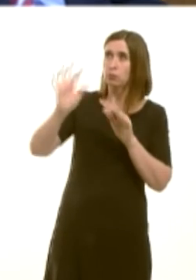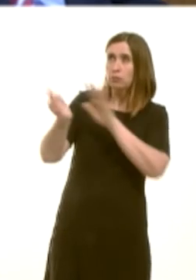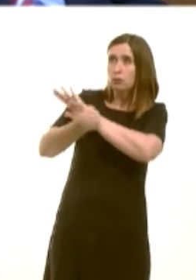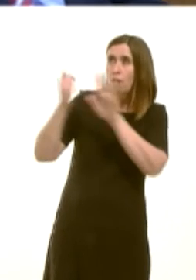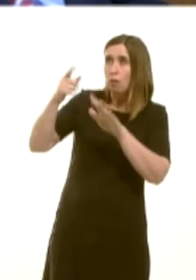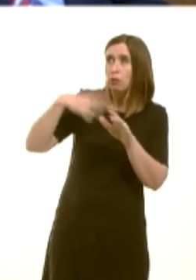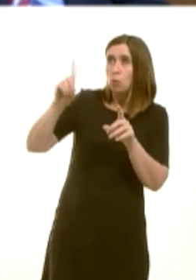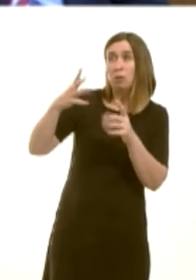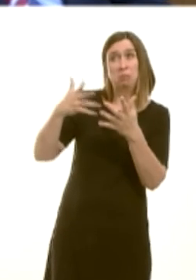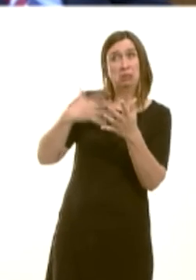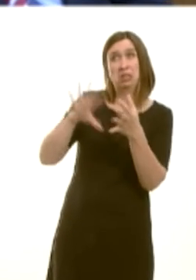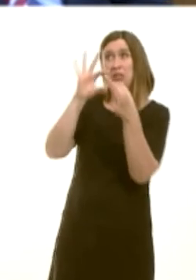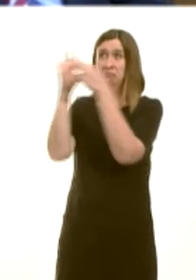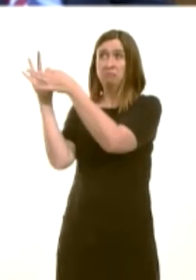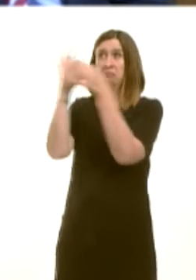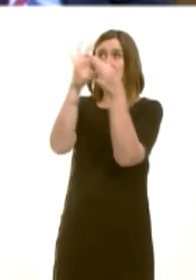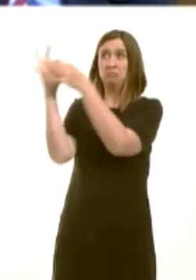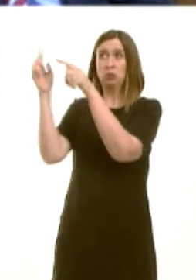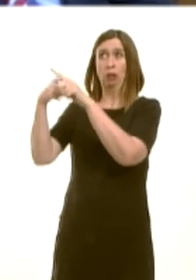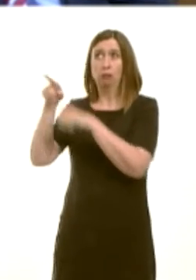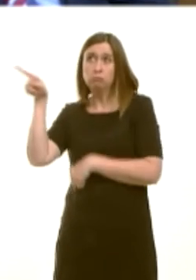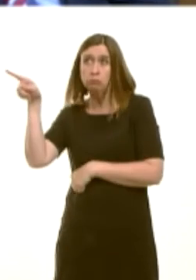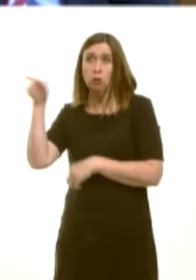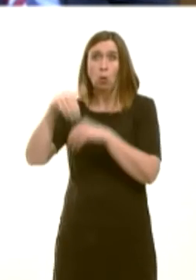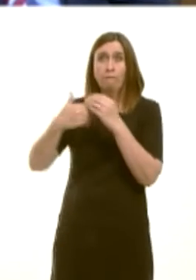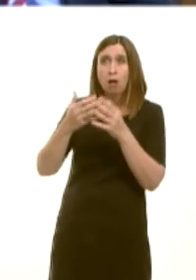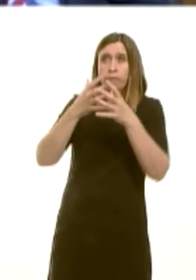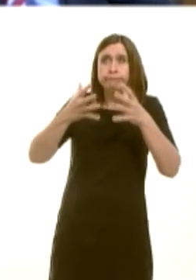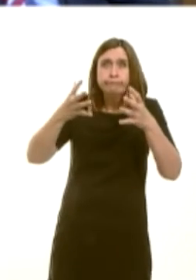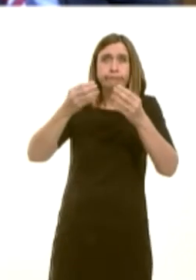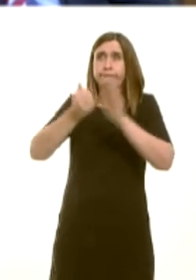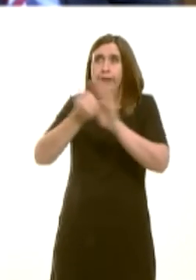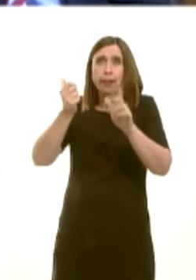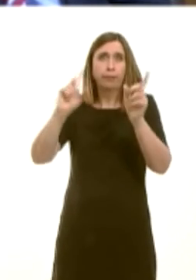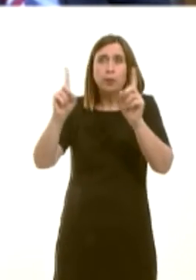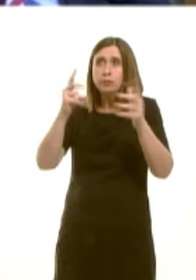collaboration on skills and employment issues, and itís for them, of course, to examine